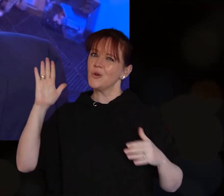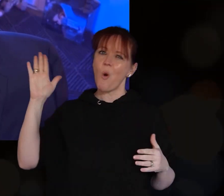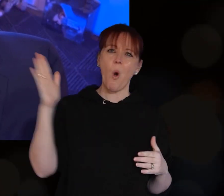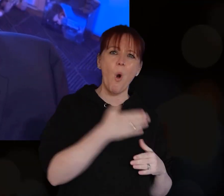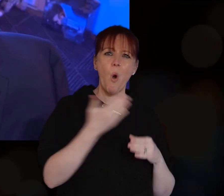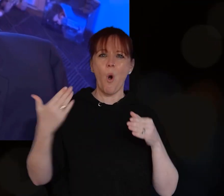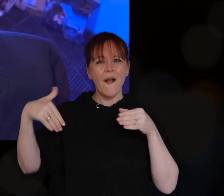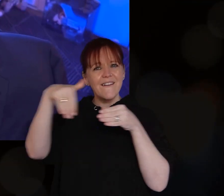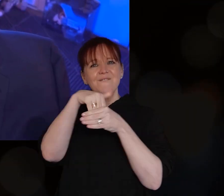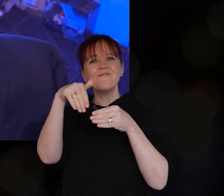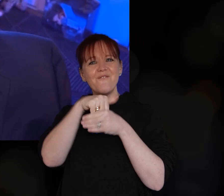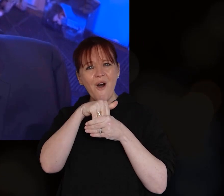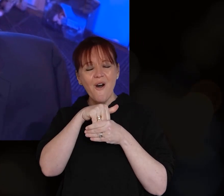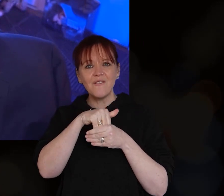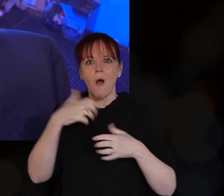JABBA THE HUTT LAUGHTER